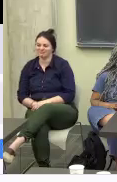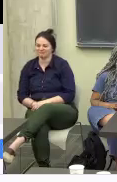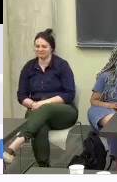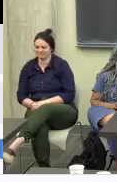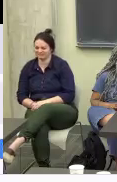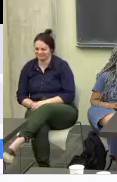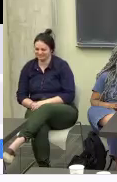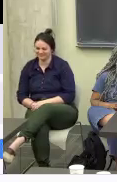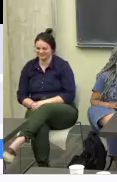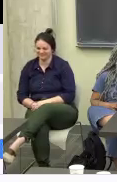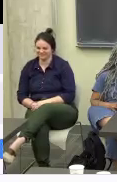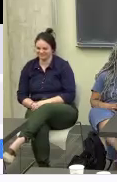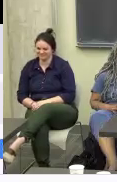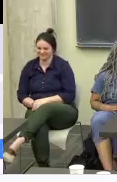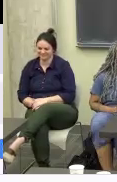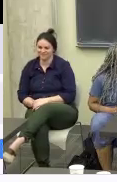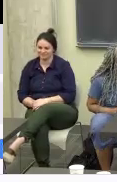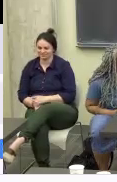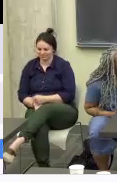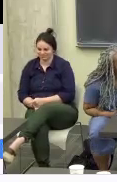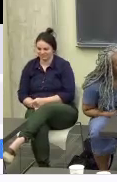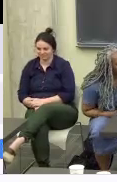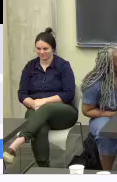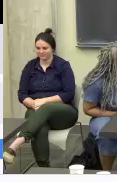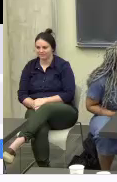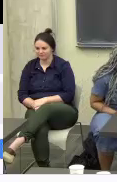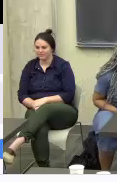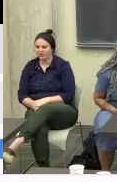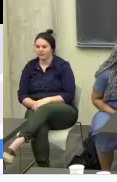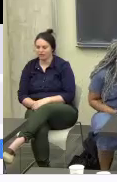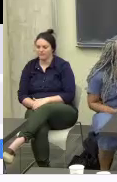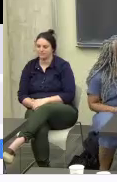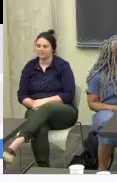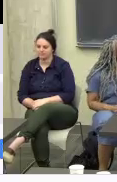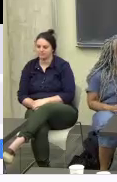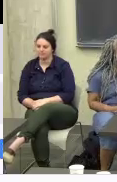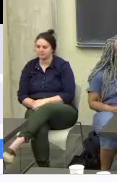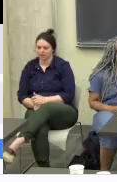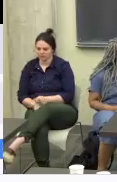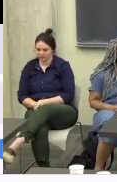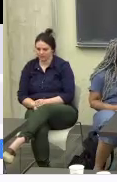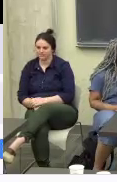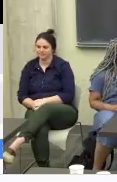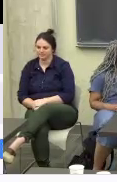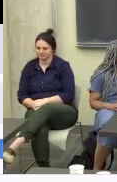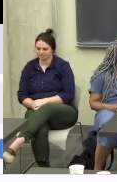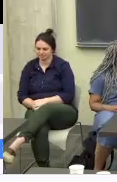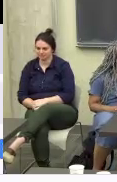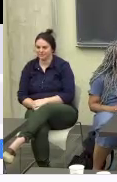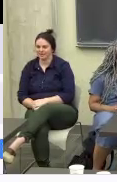heard. What have we missed? Who have we missed? Right. So we spoke in the first session about